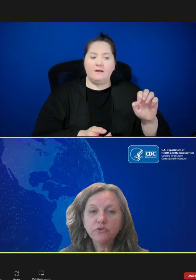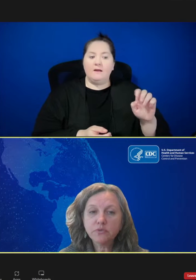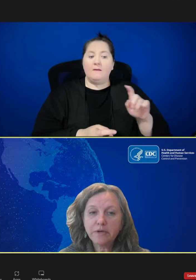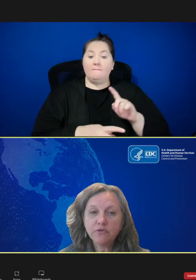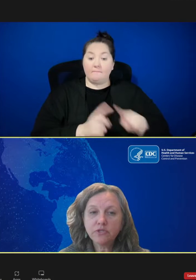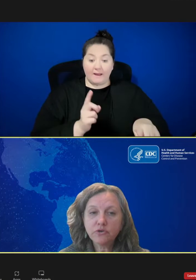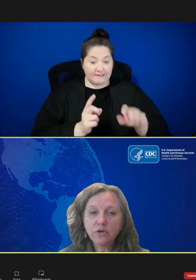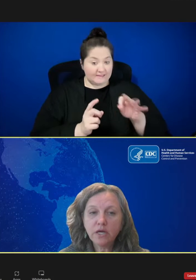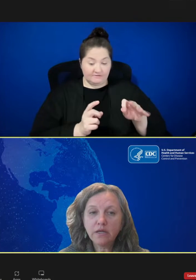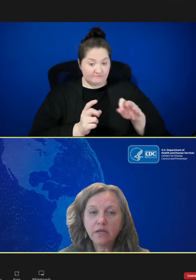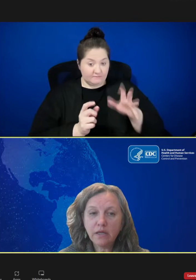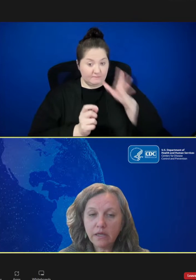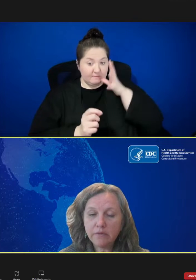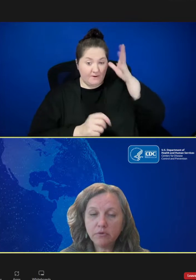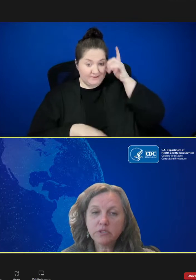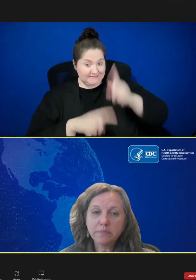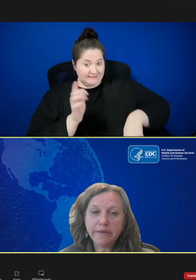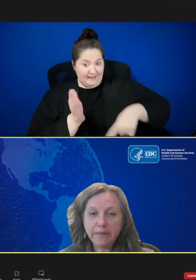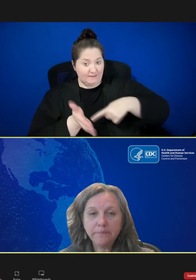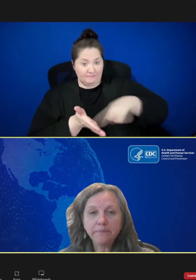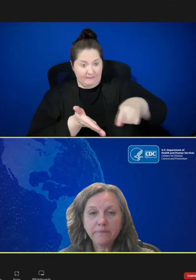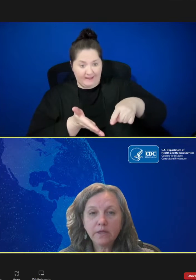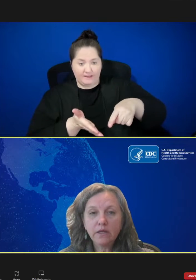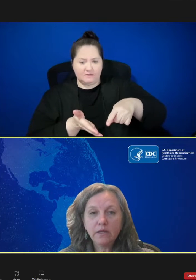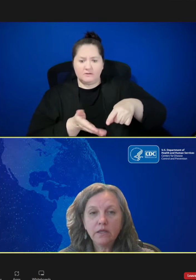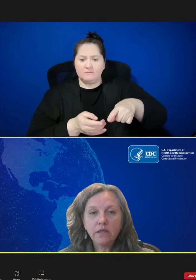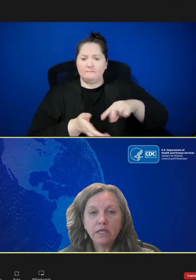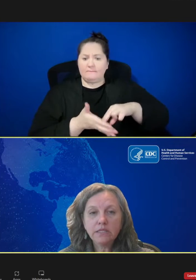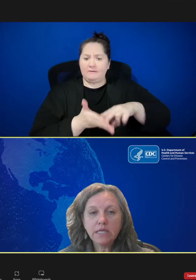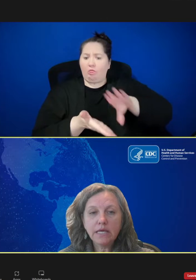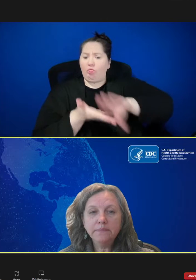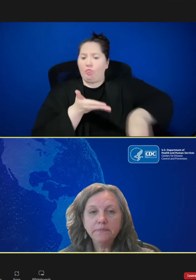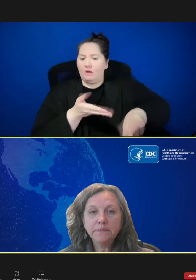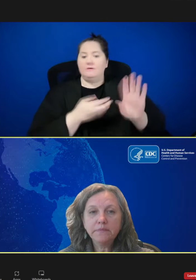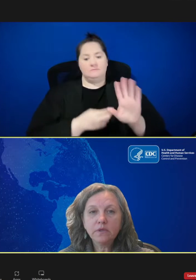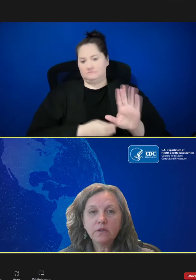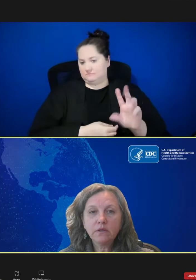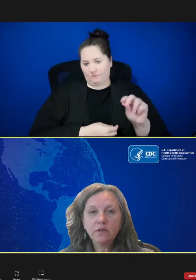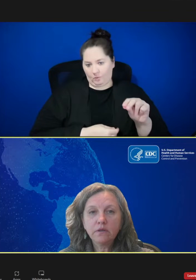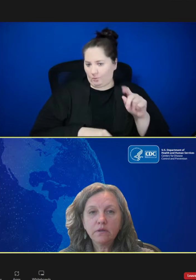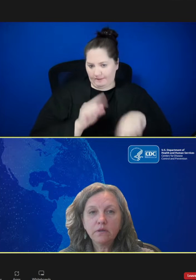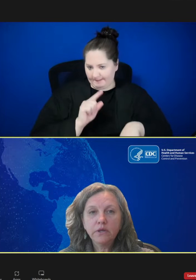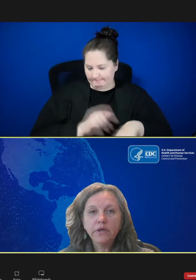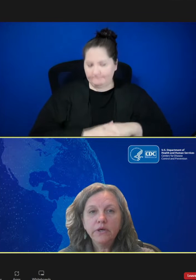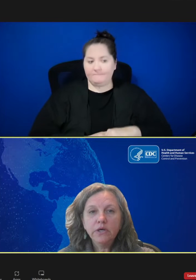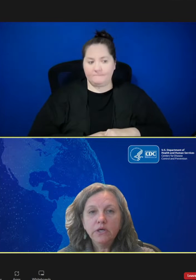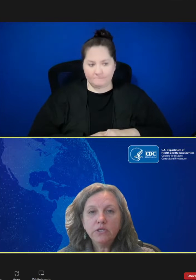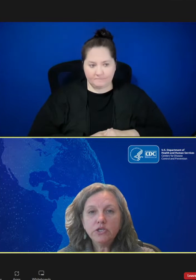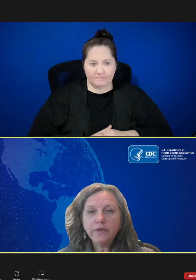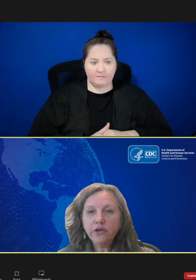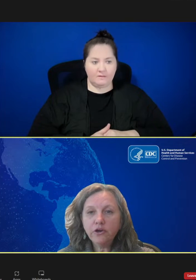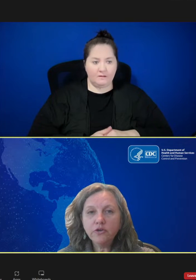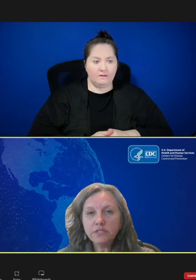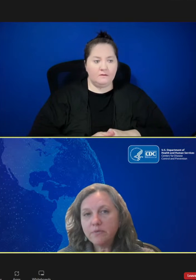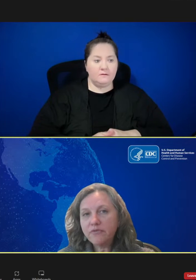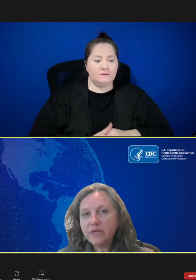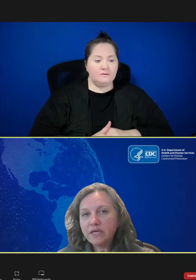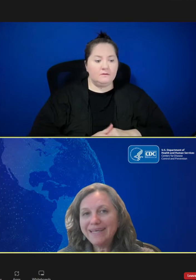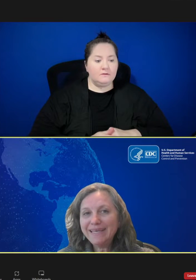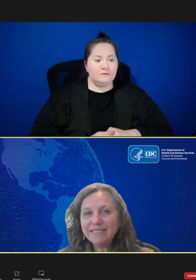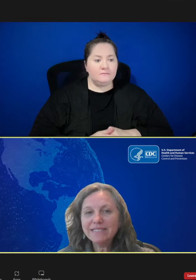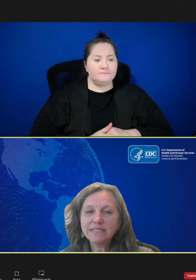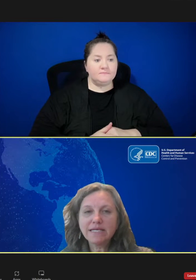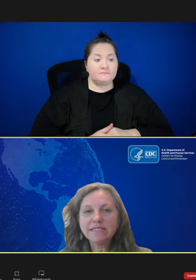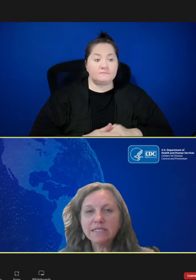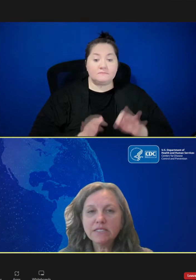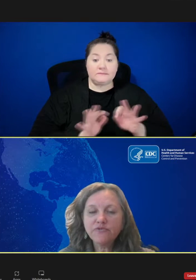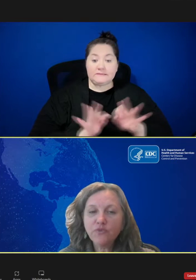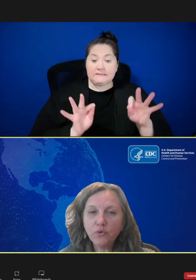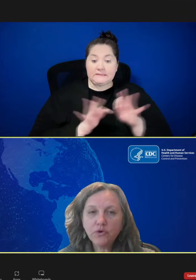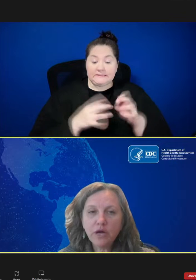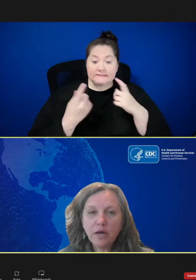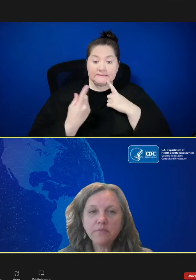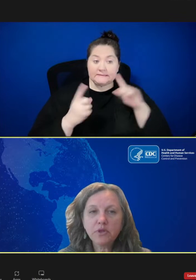whose parents are not able to pay. Next slide. So, here are some of the key successes for the